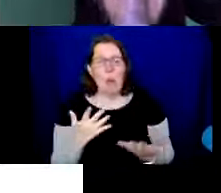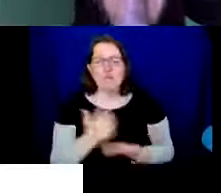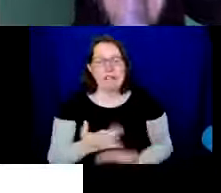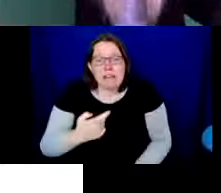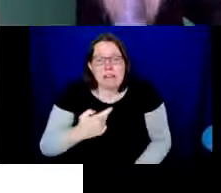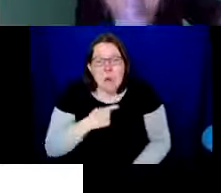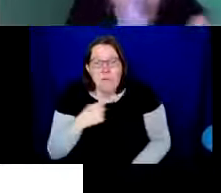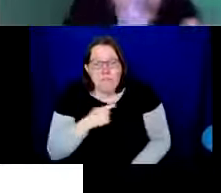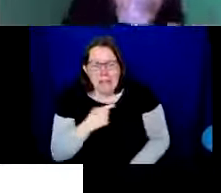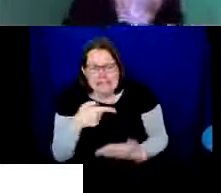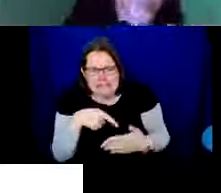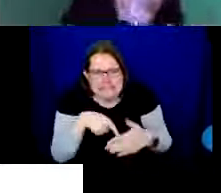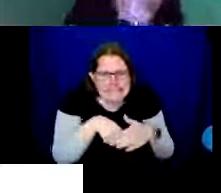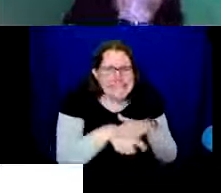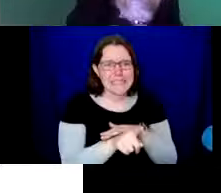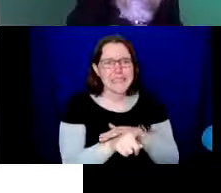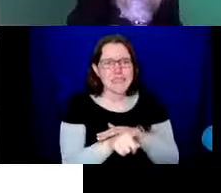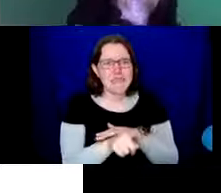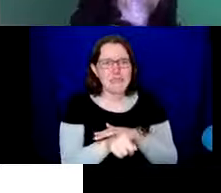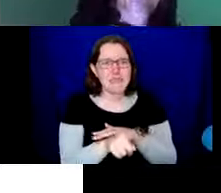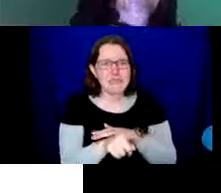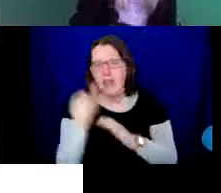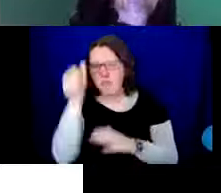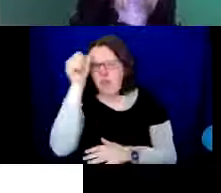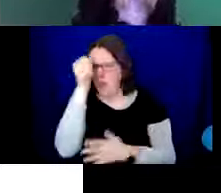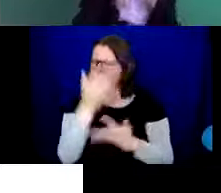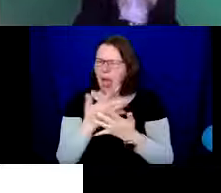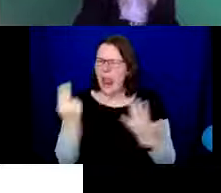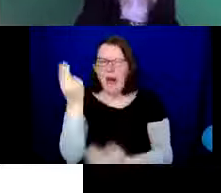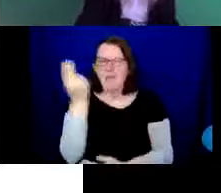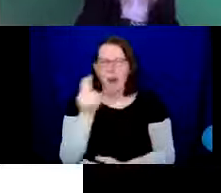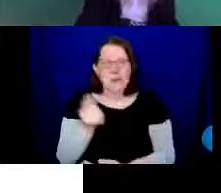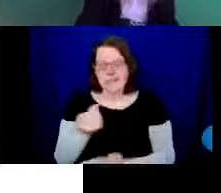and yeah i know there's a lot of artists who don't leave home they work from home and it